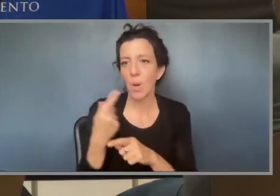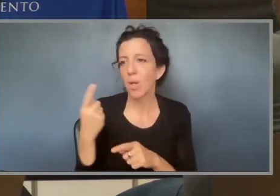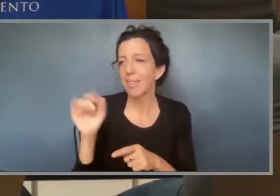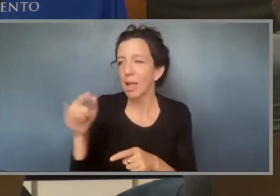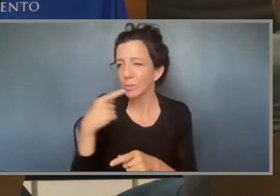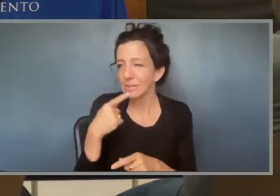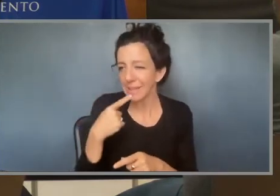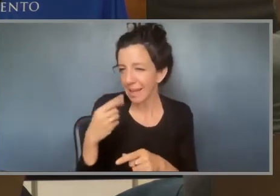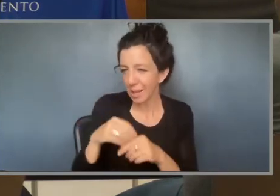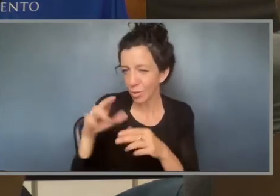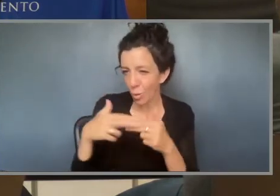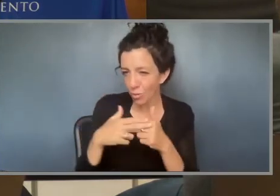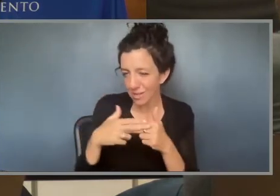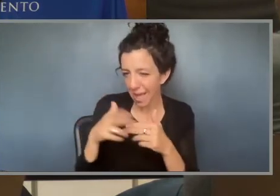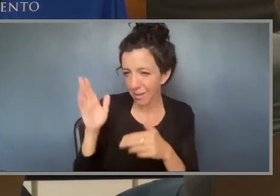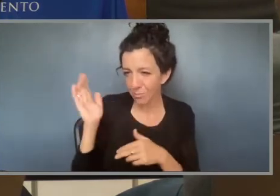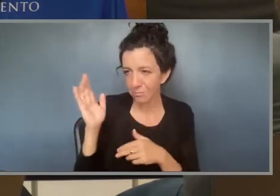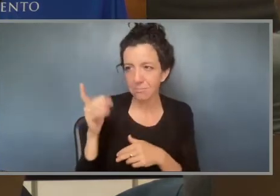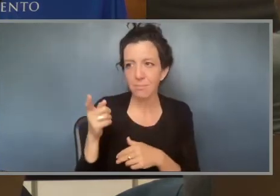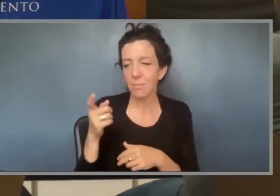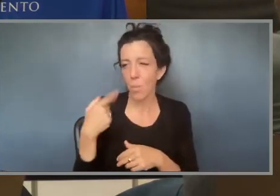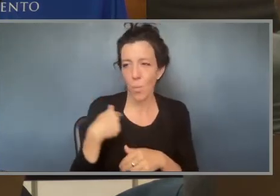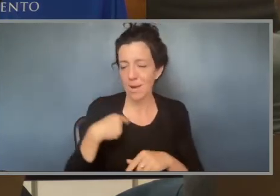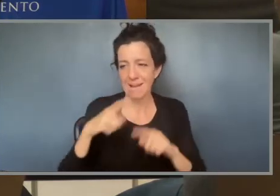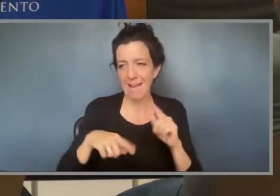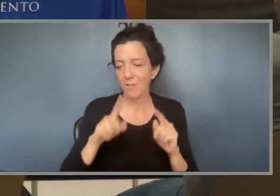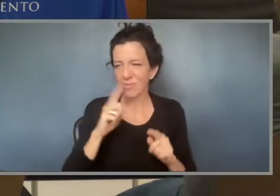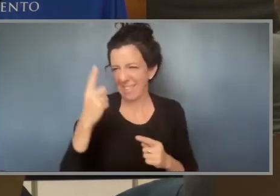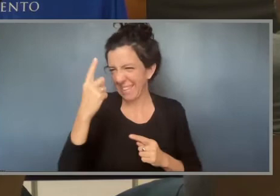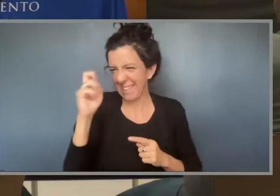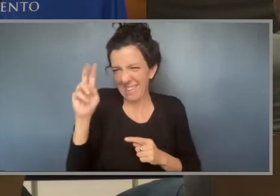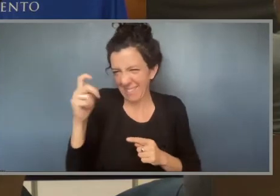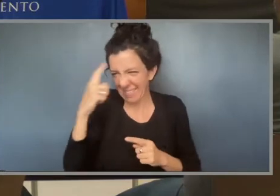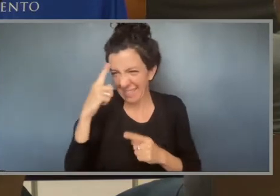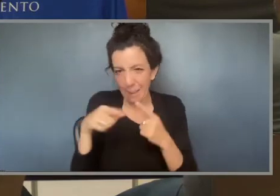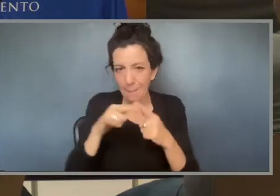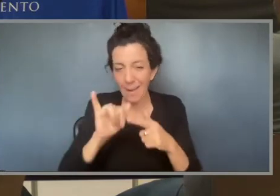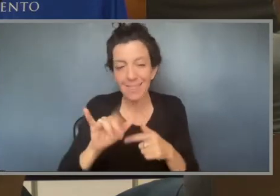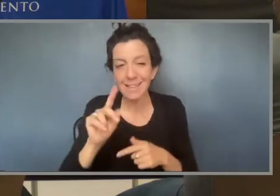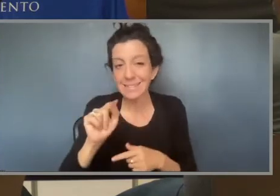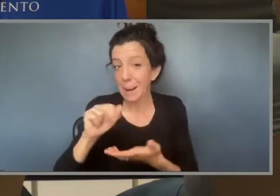Studio: yeah and it kind of goes back to where he said that data can even be considered, and so you don't even have you know the